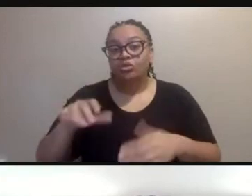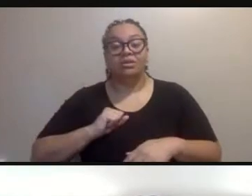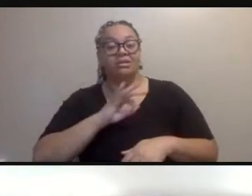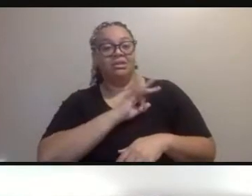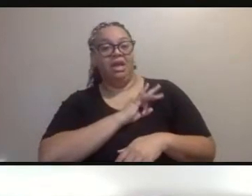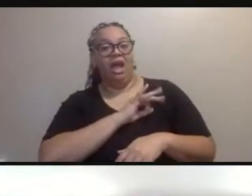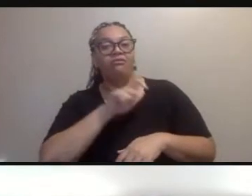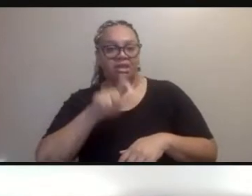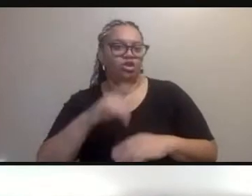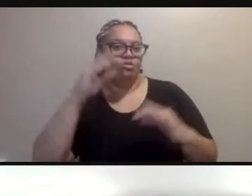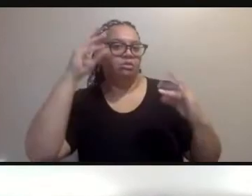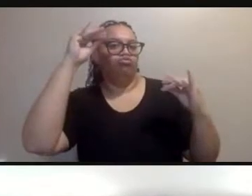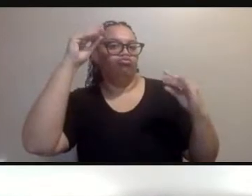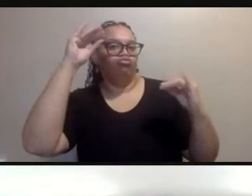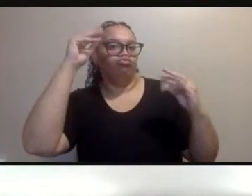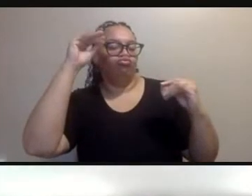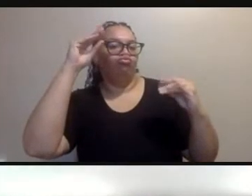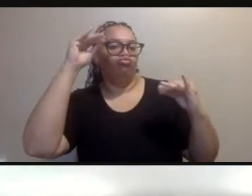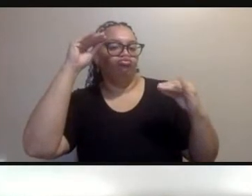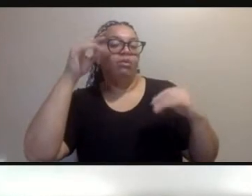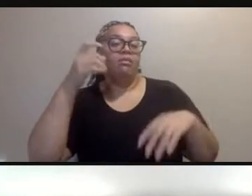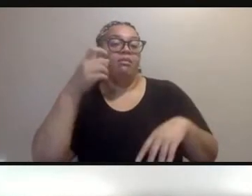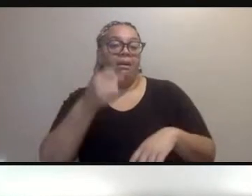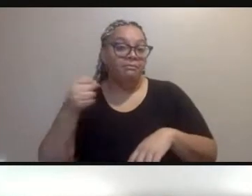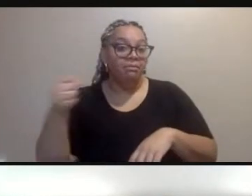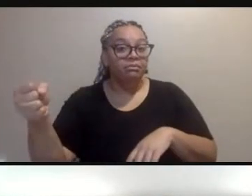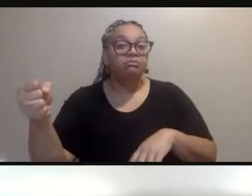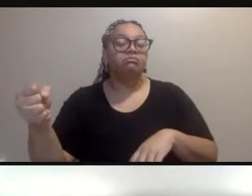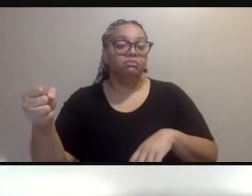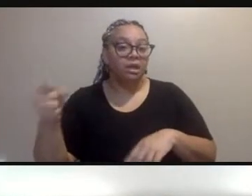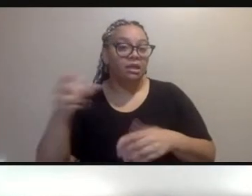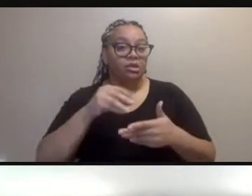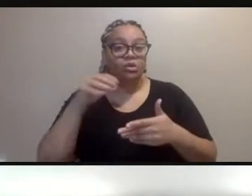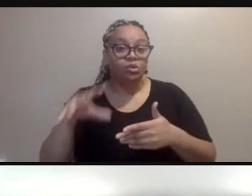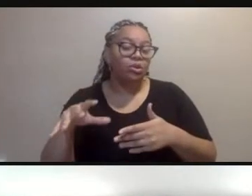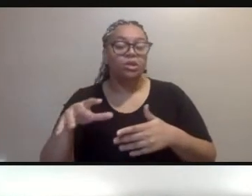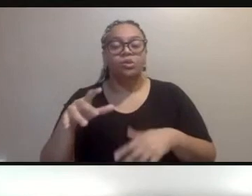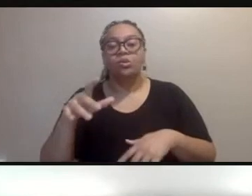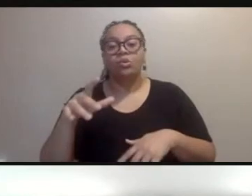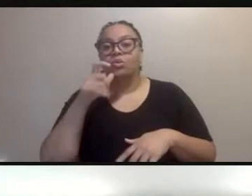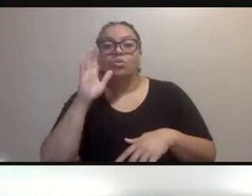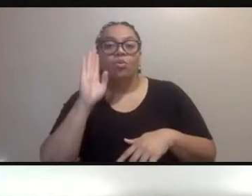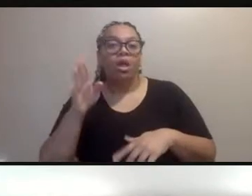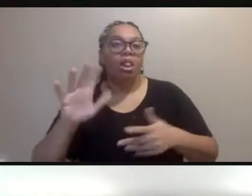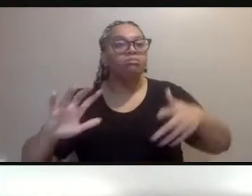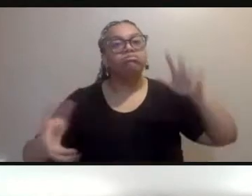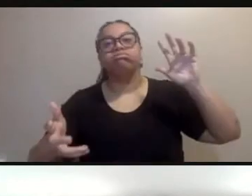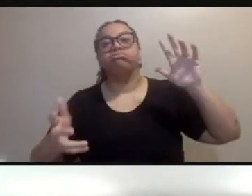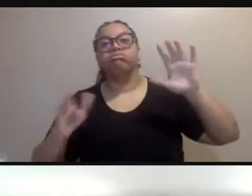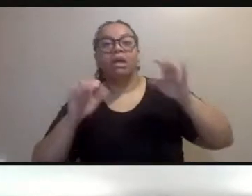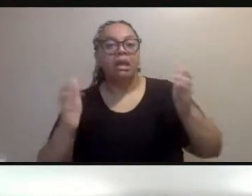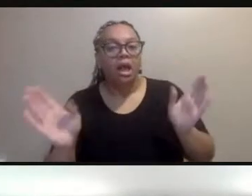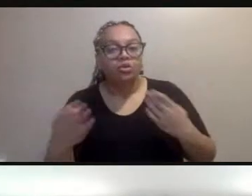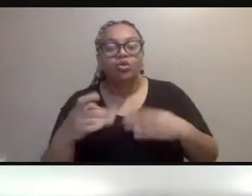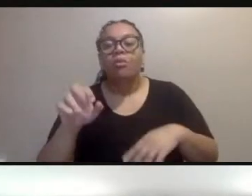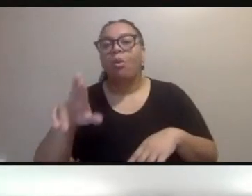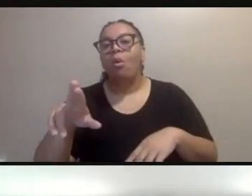CONCERNED. HE SAFETY OF ALL STUDENTS